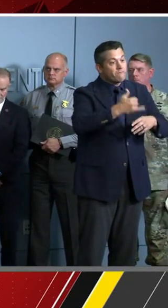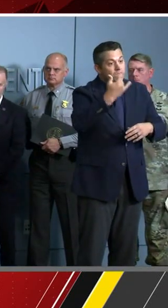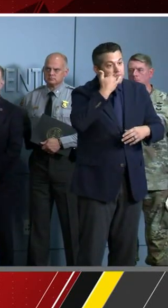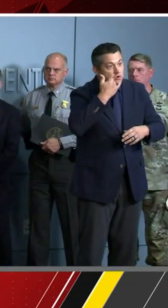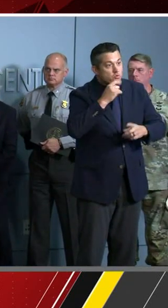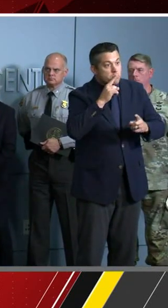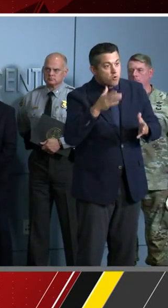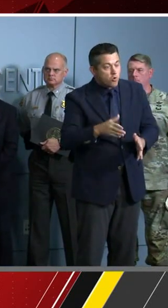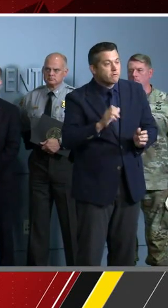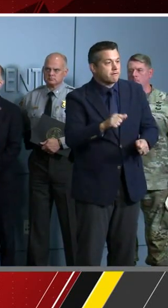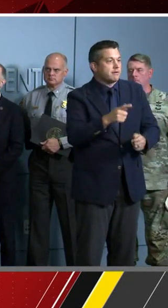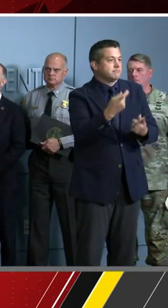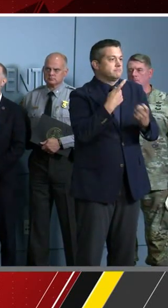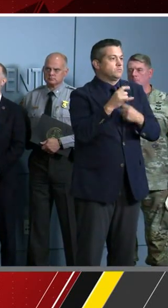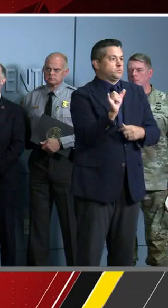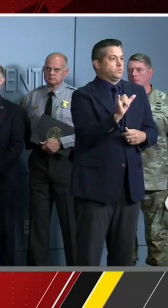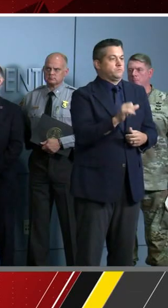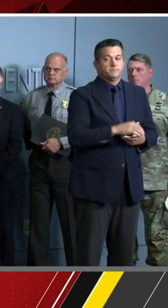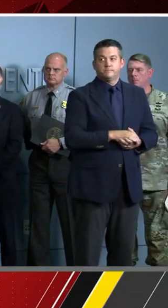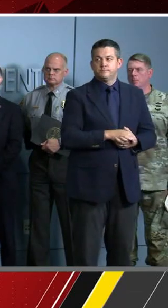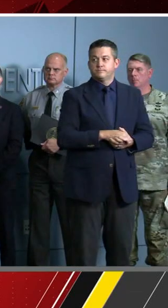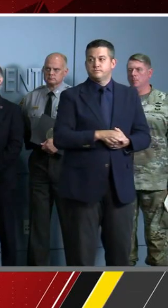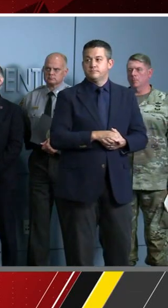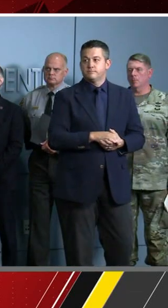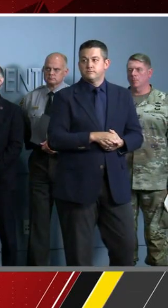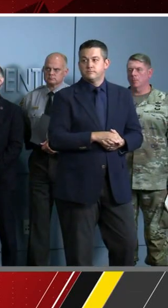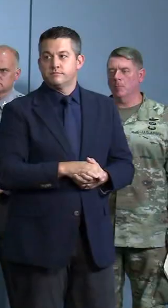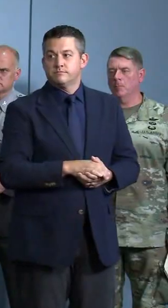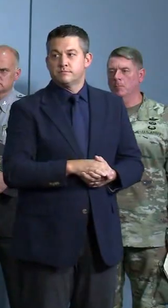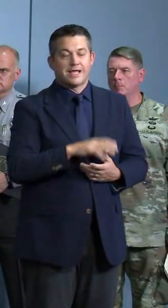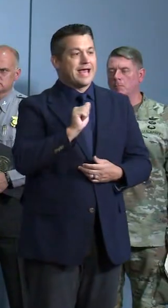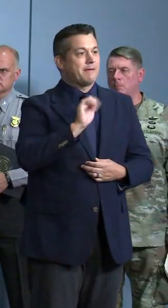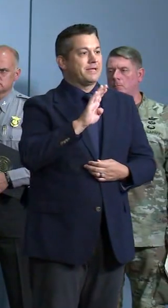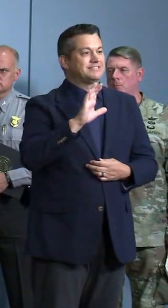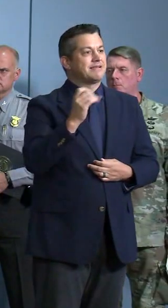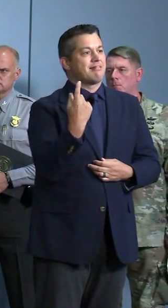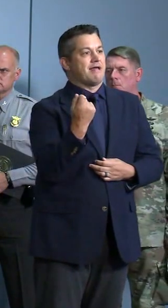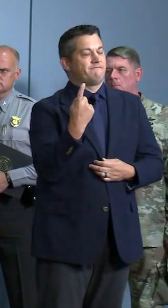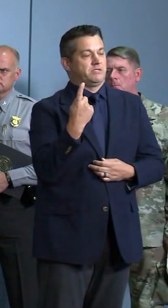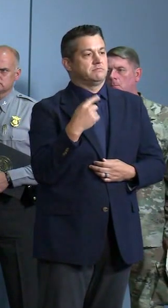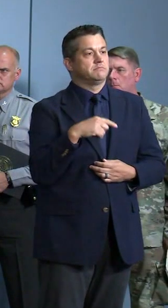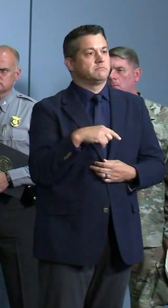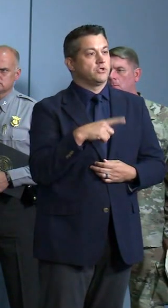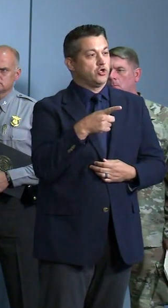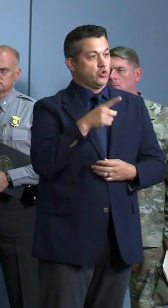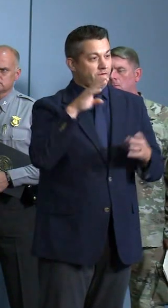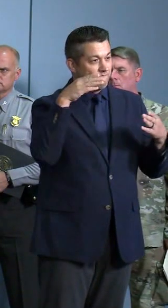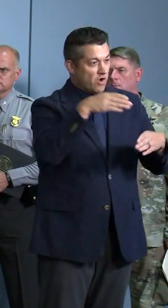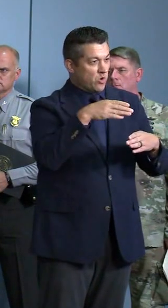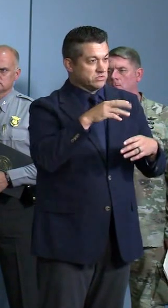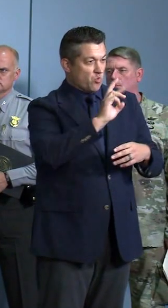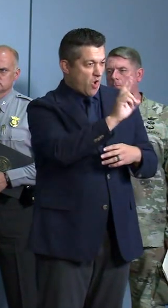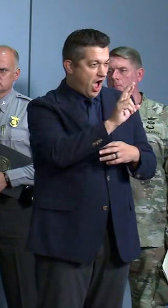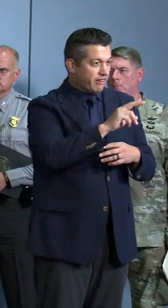we'll go to those. Yes sir. Governor Josh Chapin here, ABC 11. Is it fair to say that your